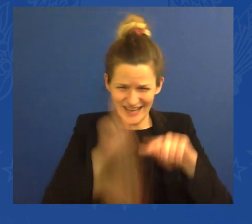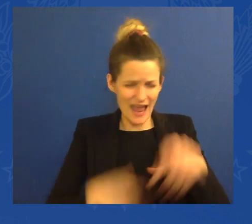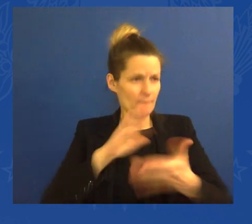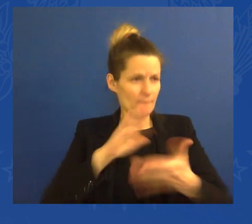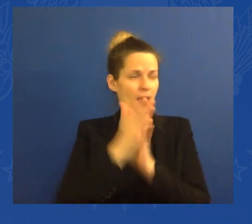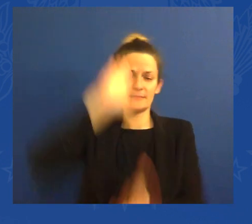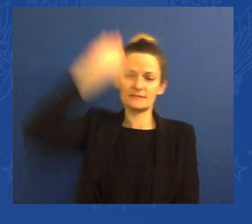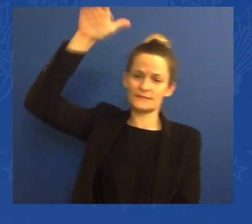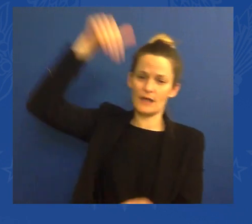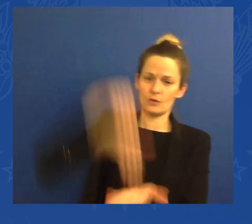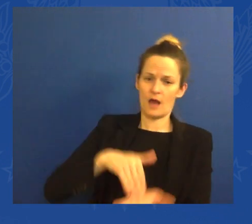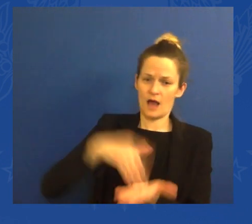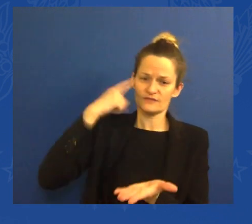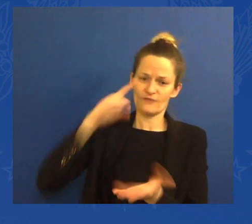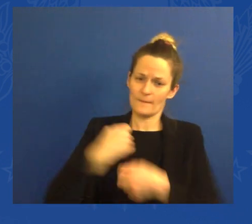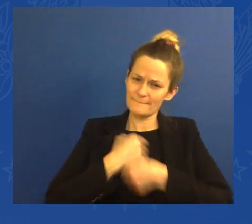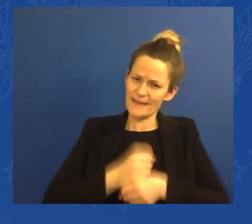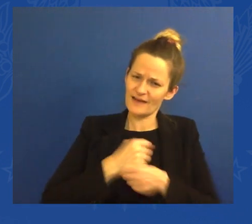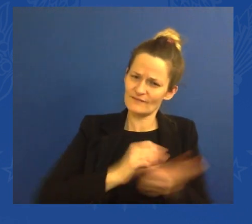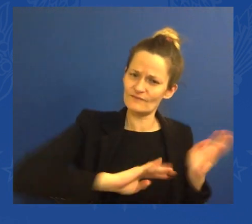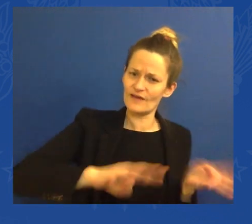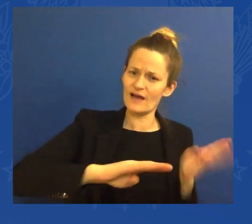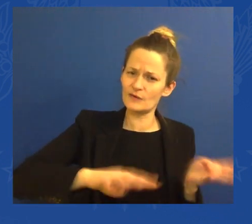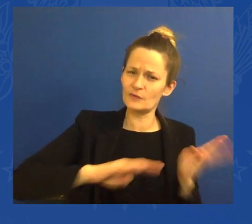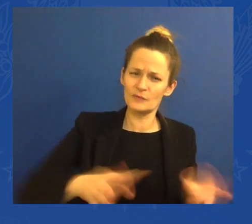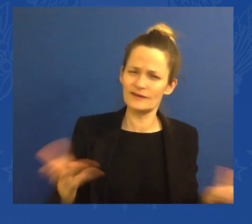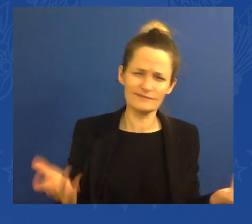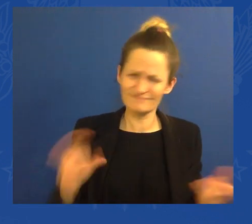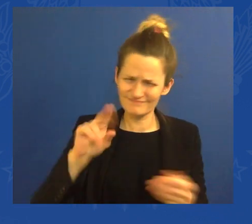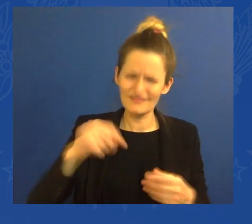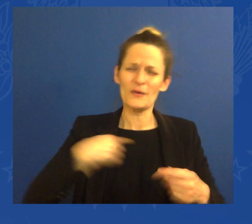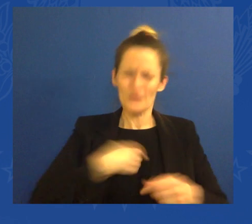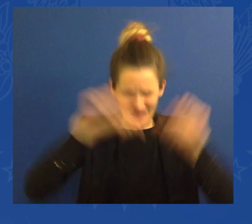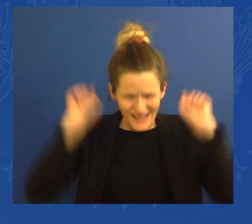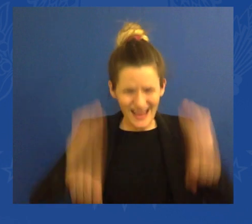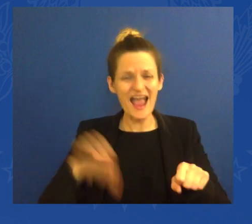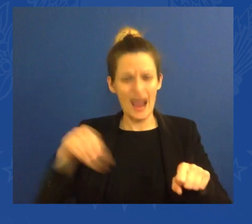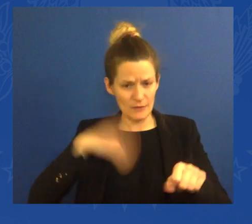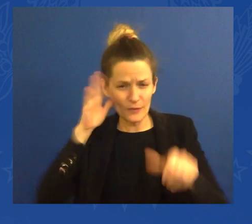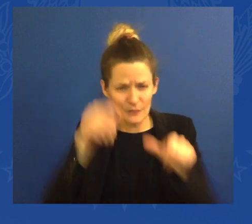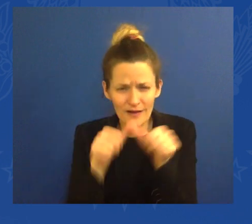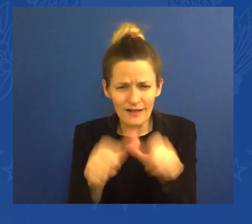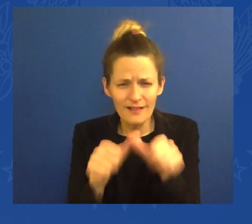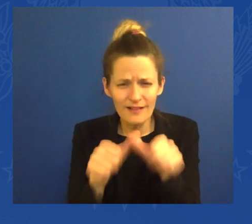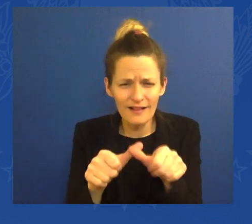But we know that despite this historic recovery, too many families are still struggling with higher costs.